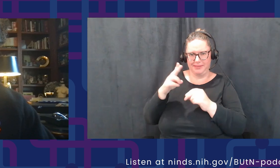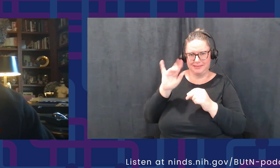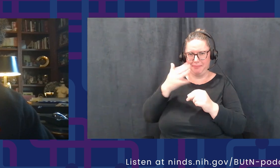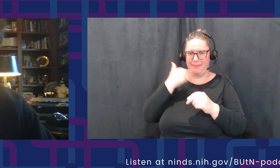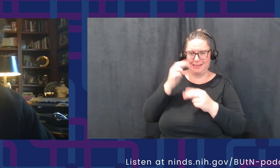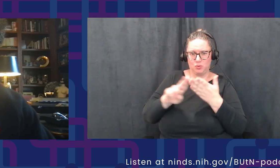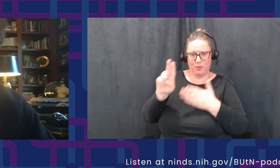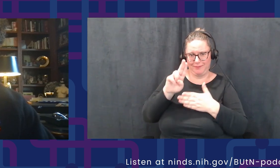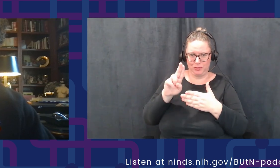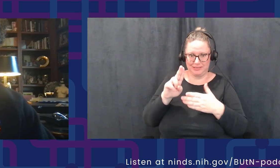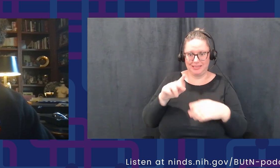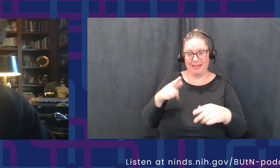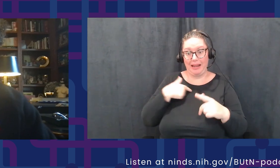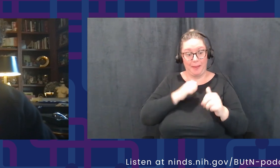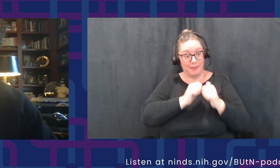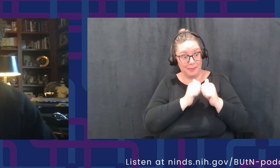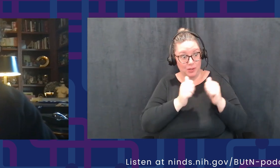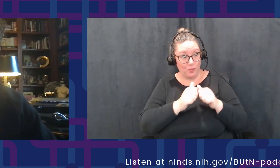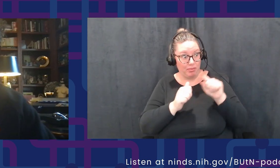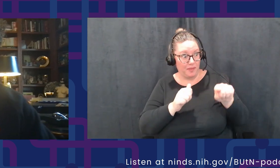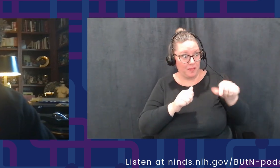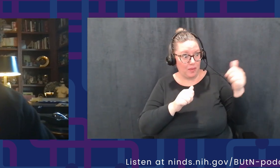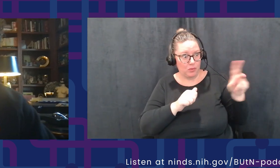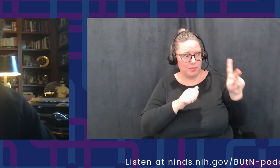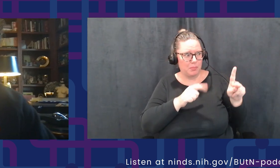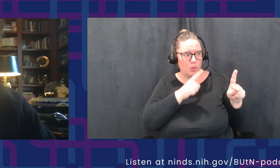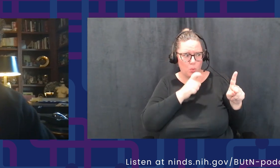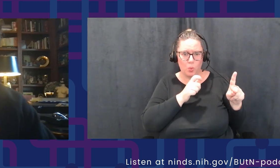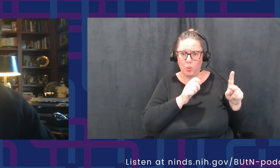universities, and I was competing with people, you know, who could